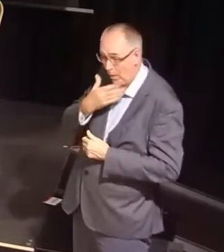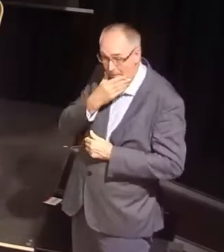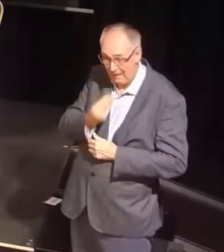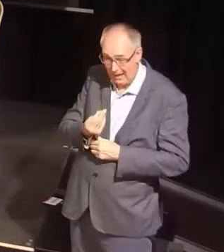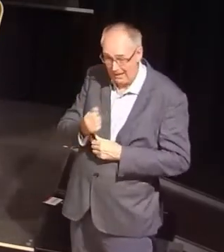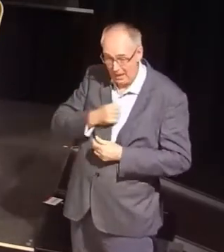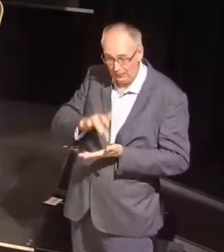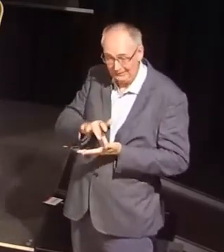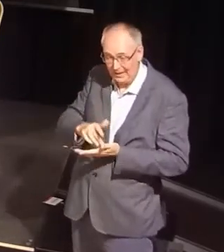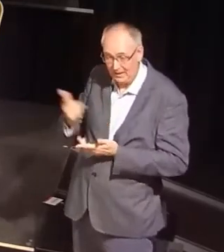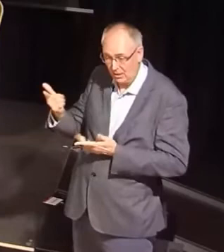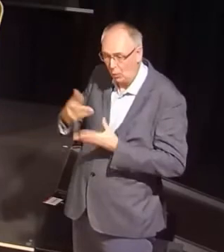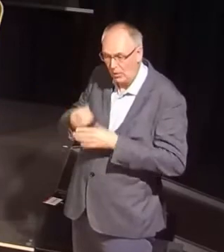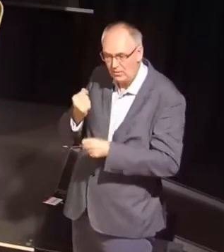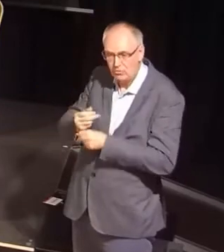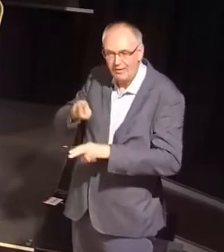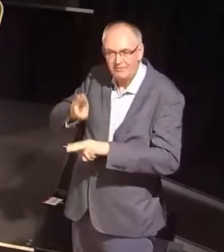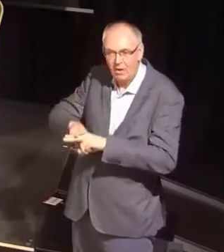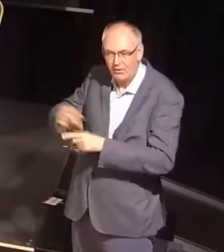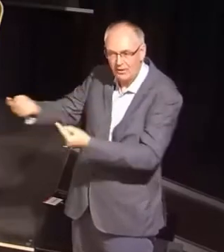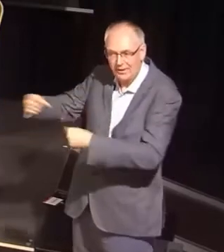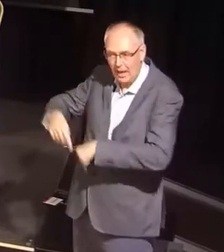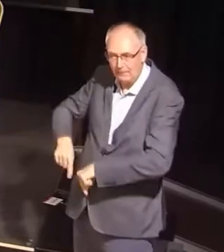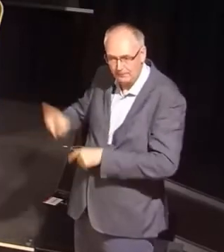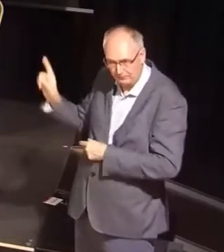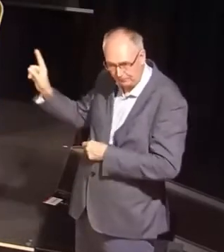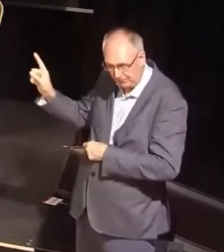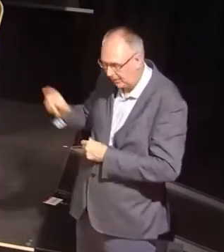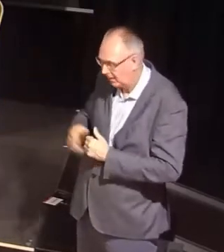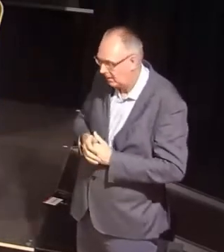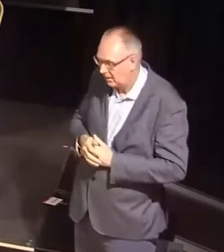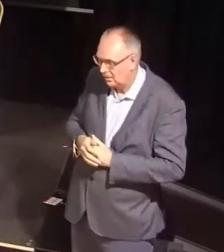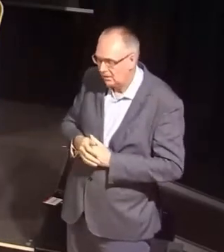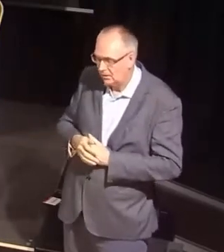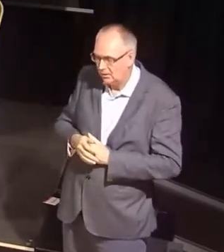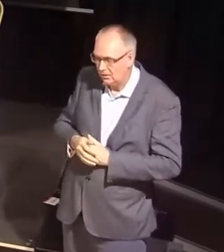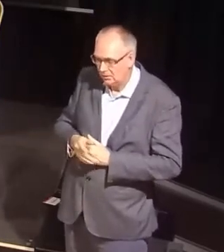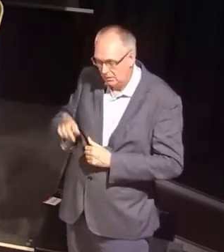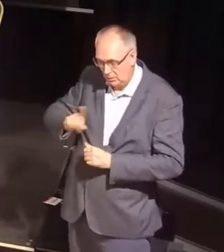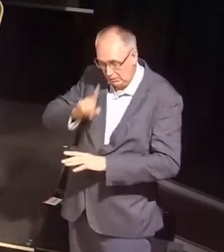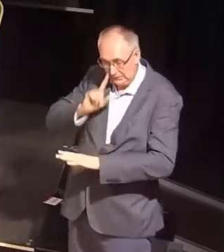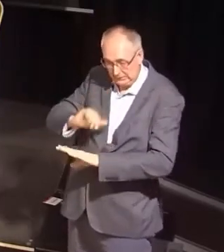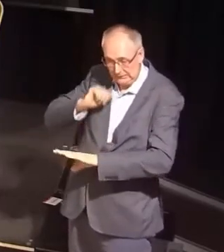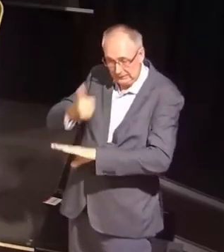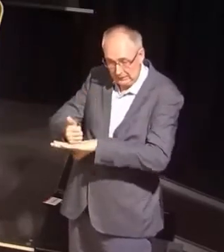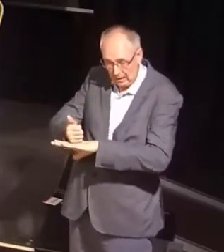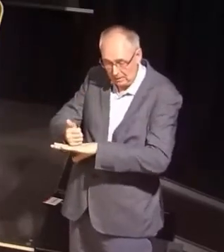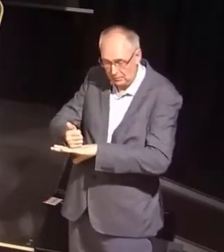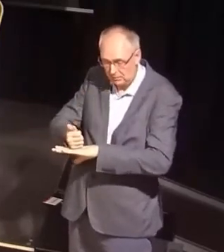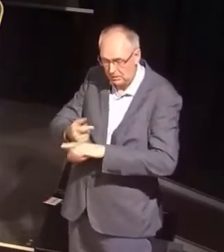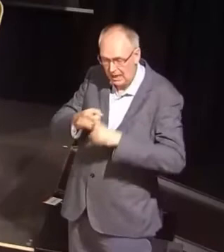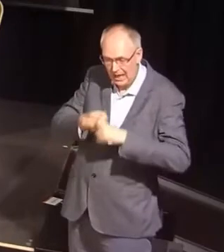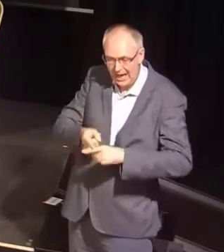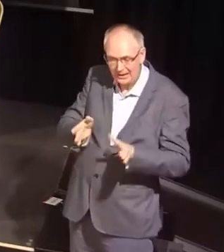came in with his granddad and we set him up with the Xbox adaptive controller,